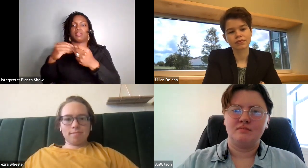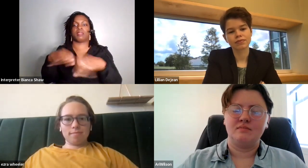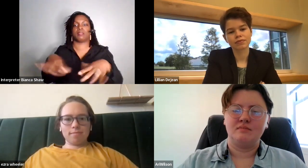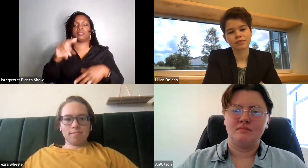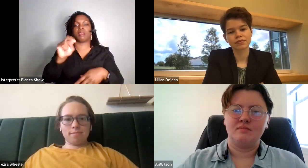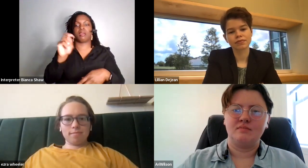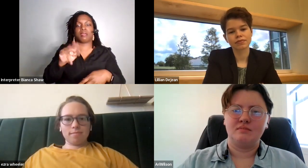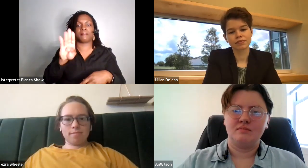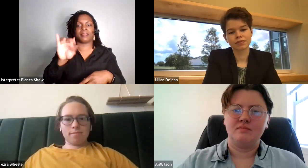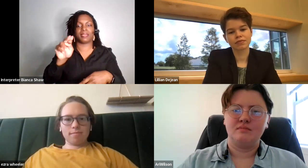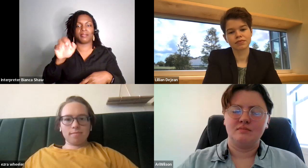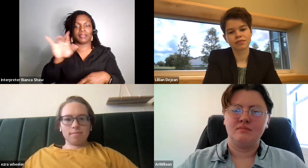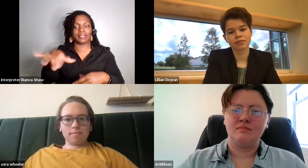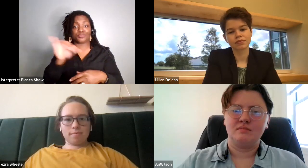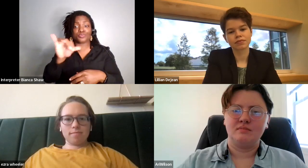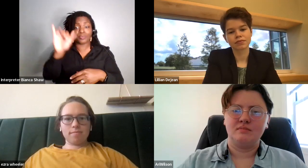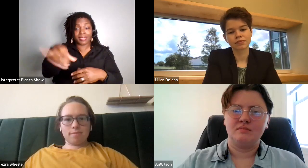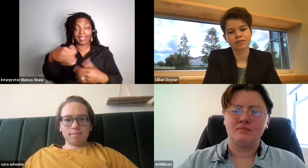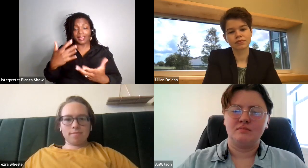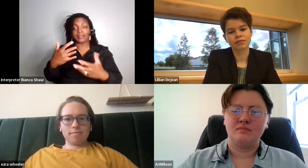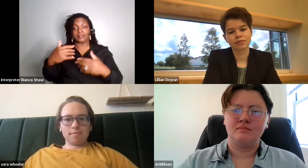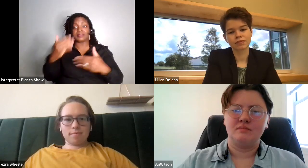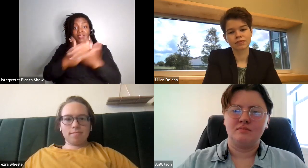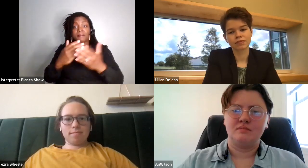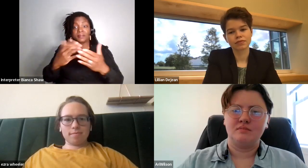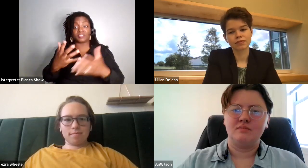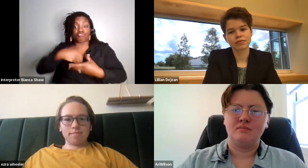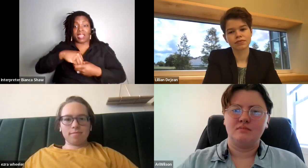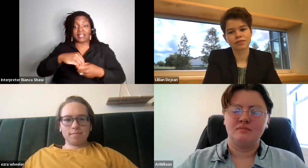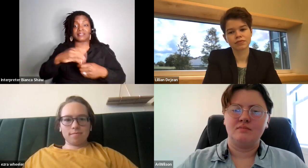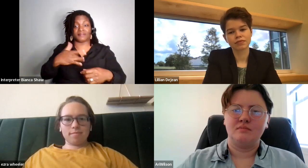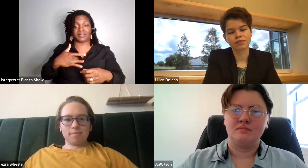We have the same layer of thought processes and very similar.